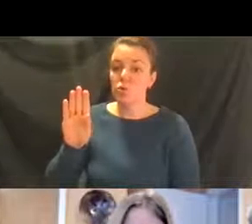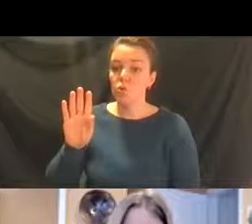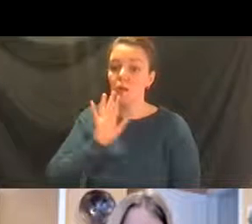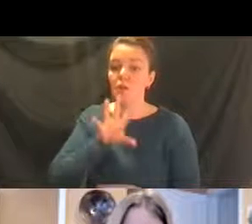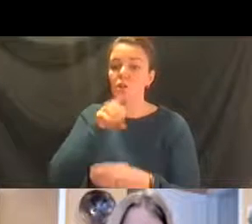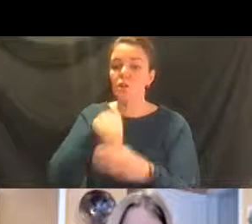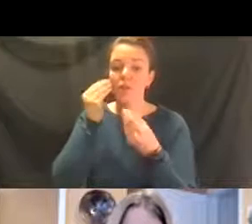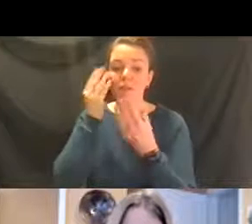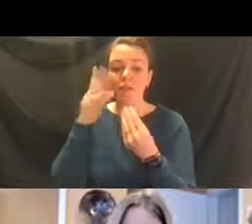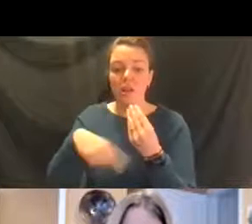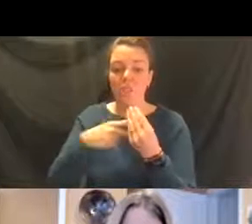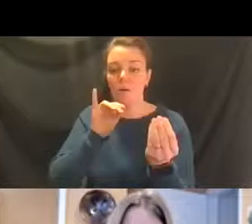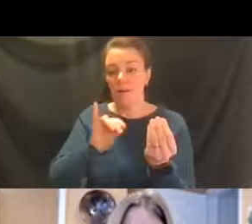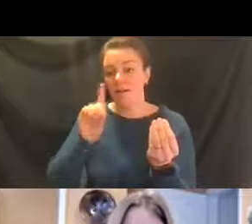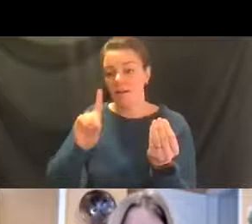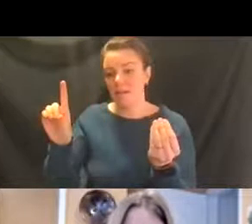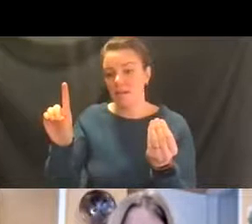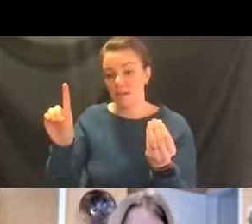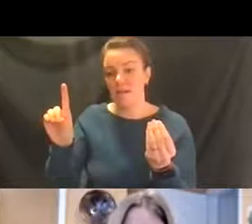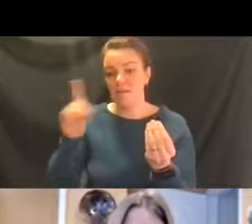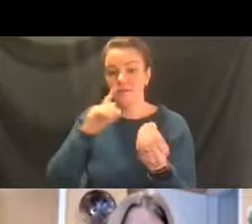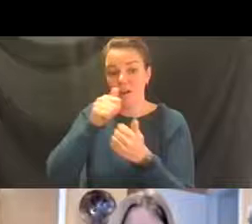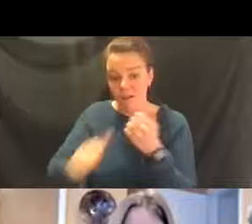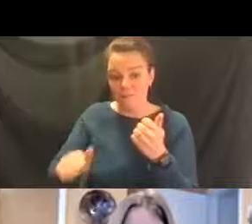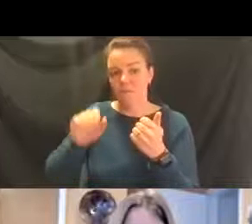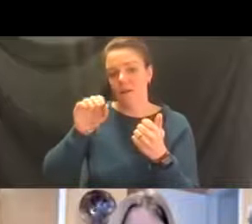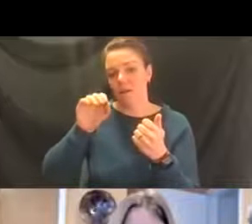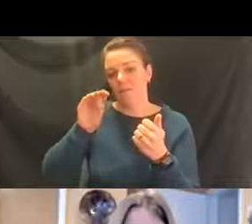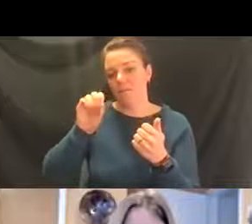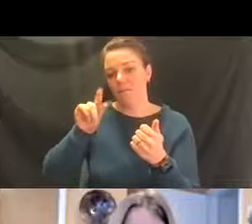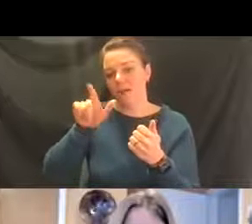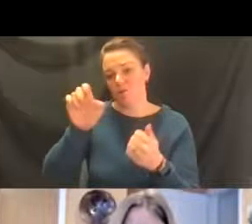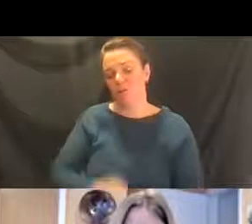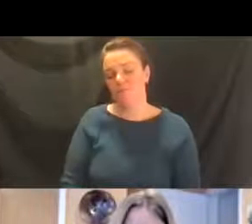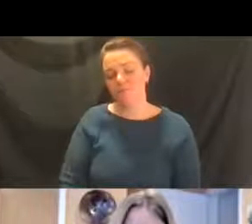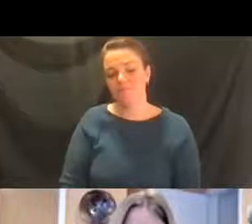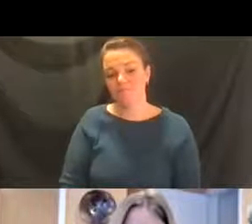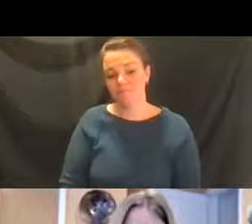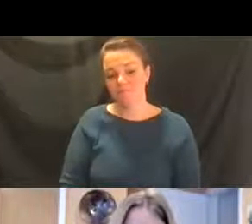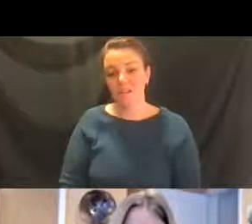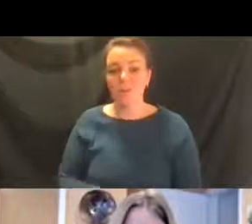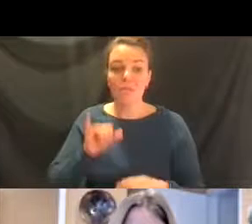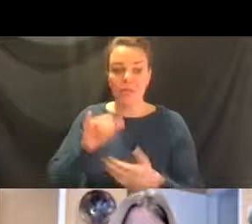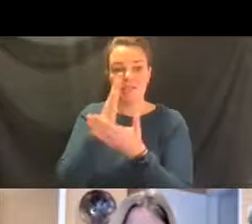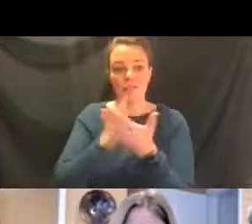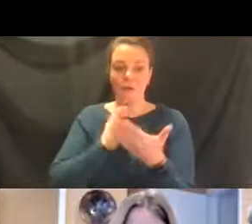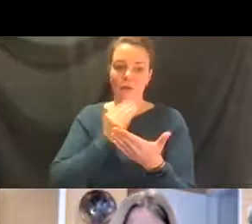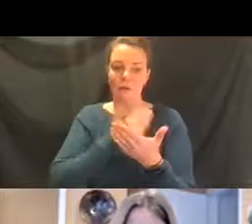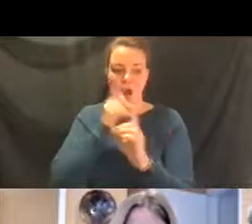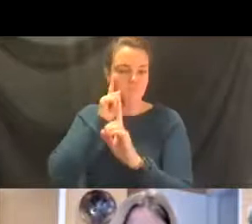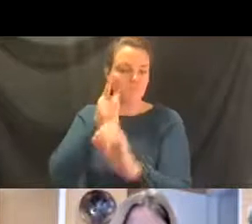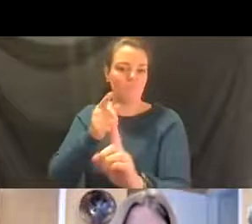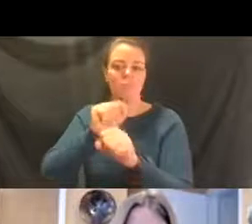intellectual disabilities in every one of those 27 modules so that is a part of our partnership